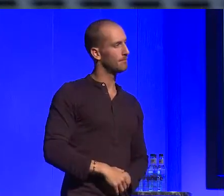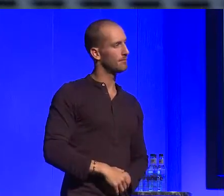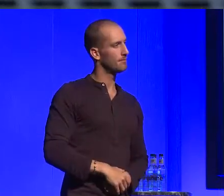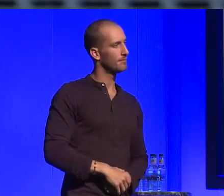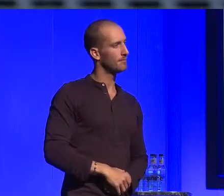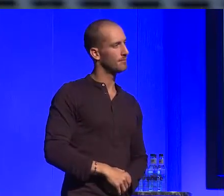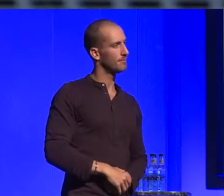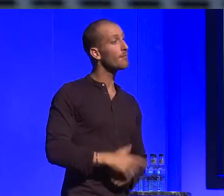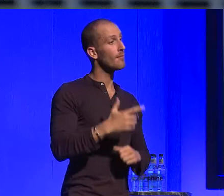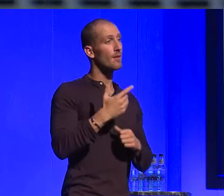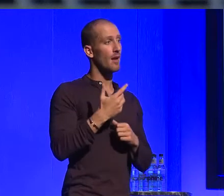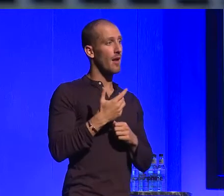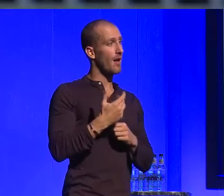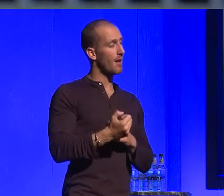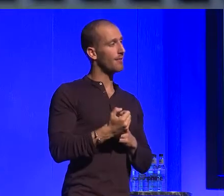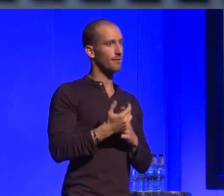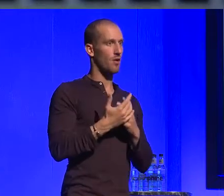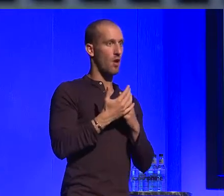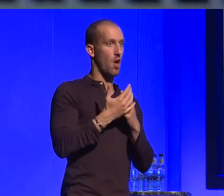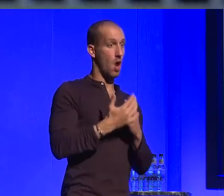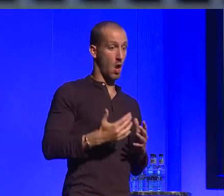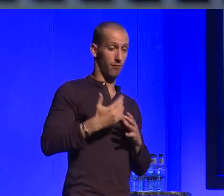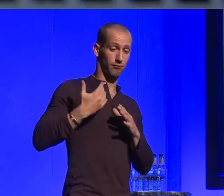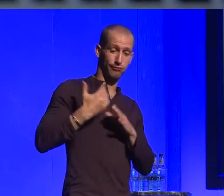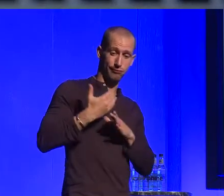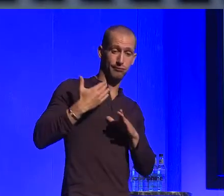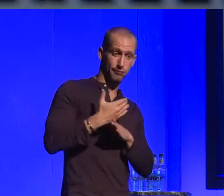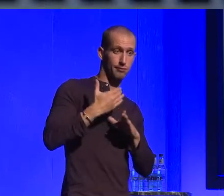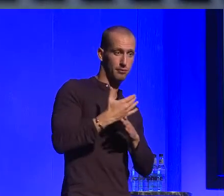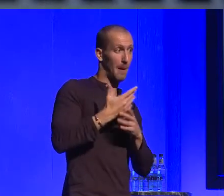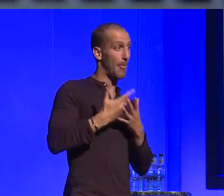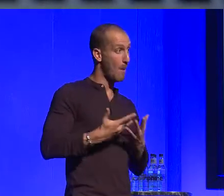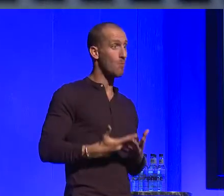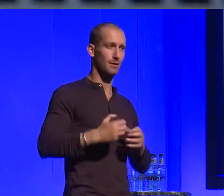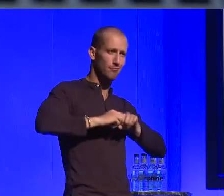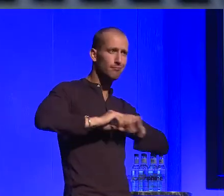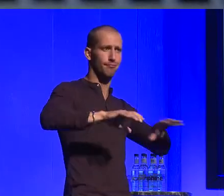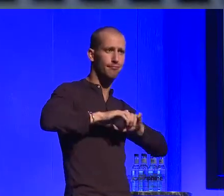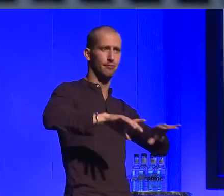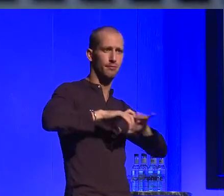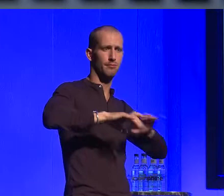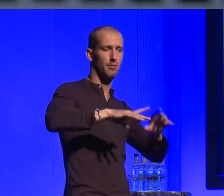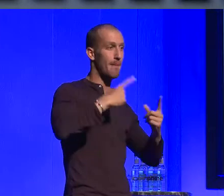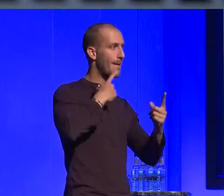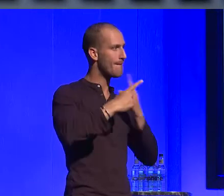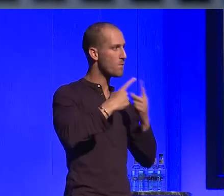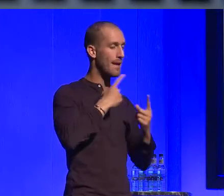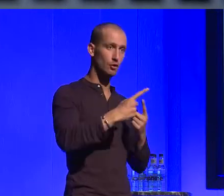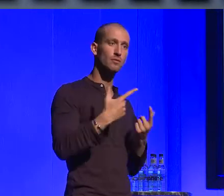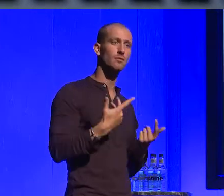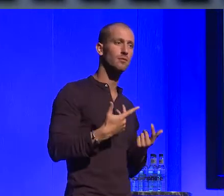on at the moment in terms of releasing the information assets that the NHS has, and genuinely